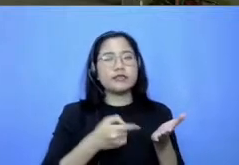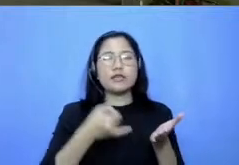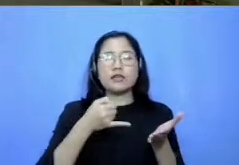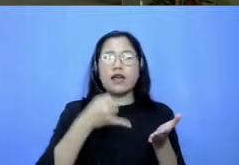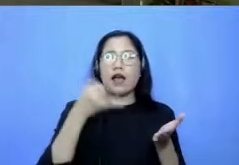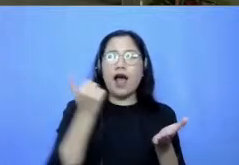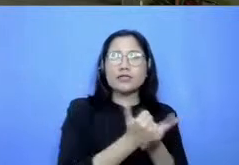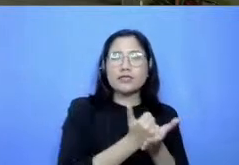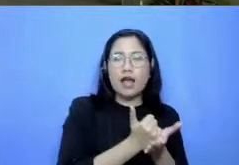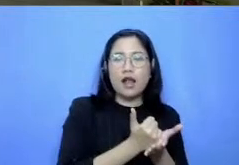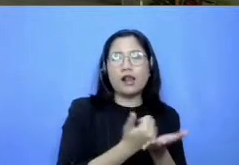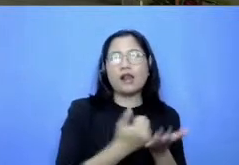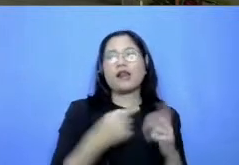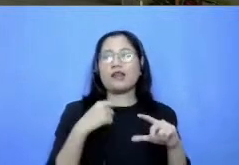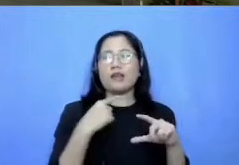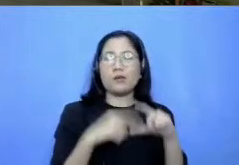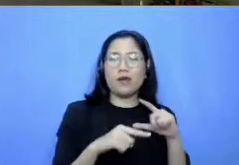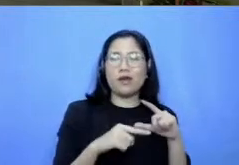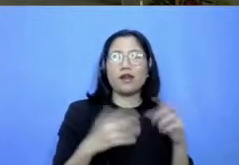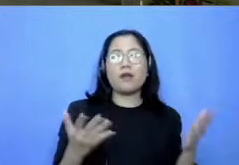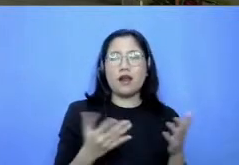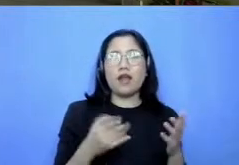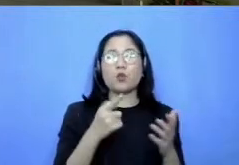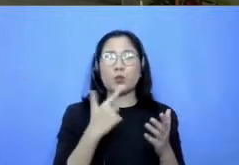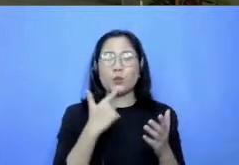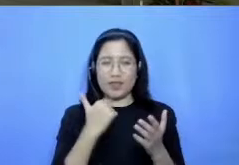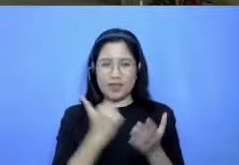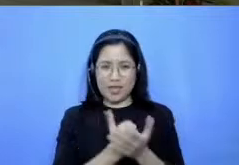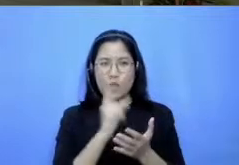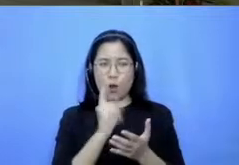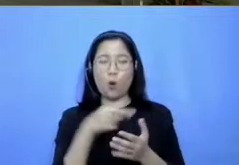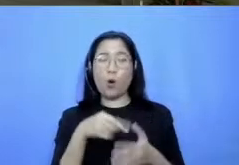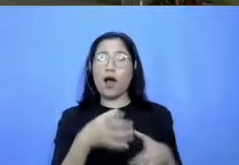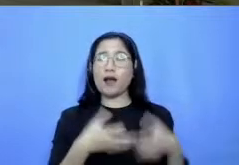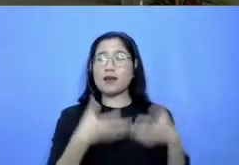important because if you get the prize, we can contact you to